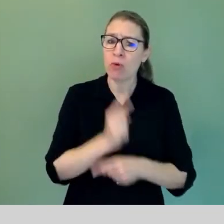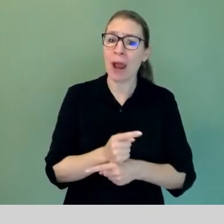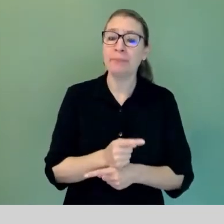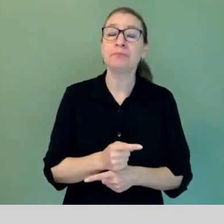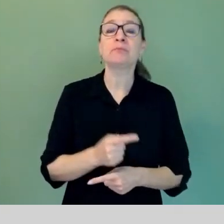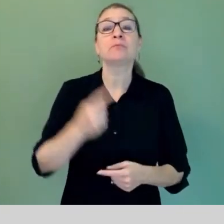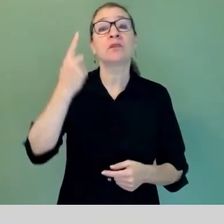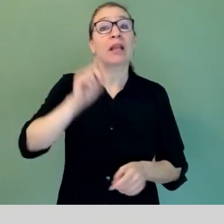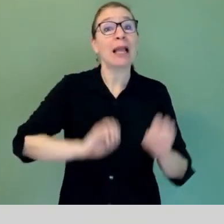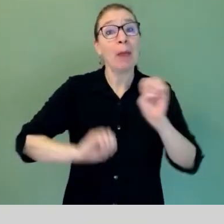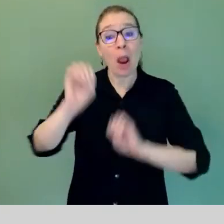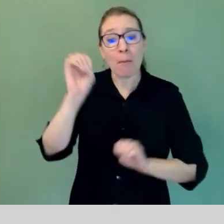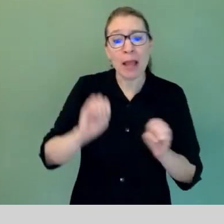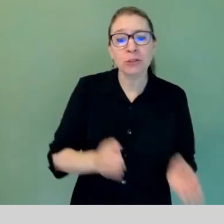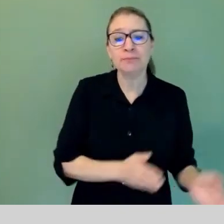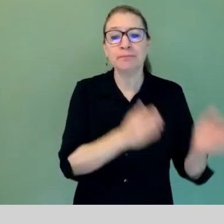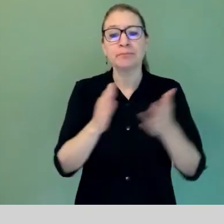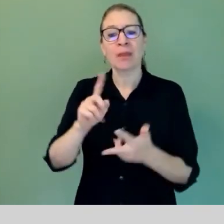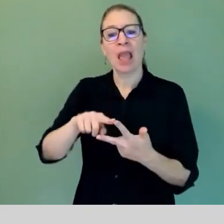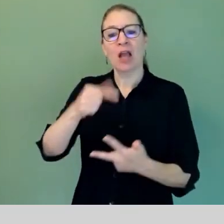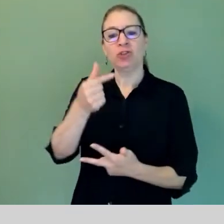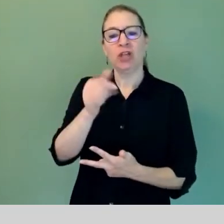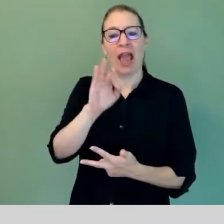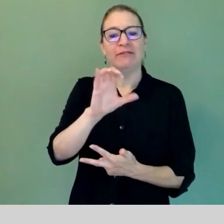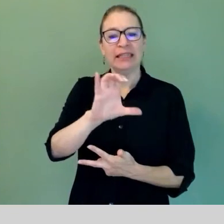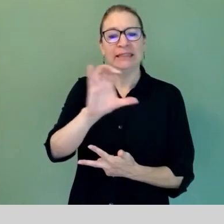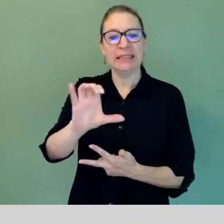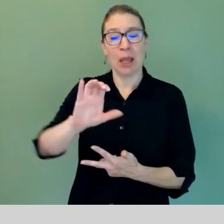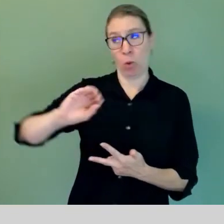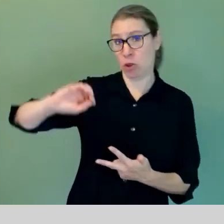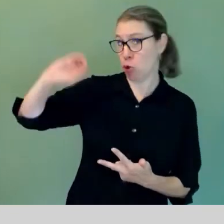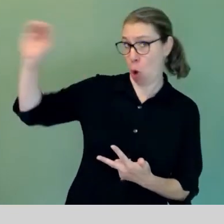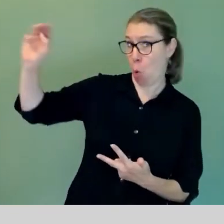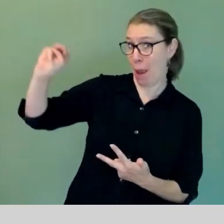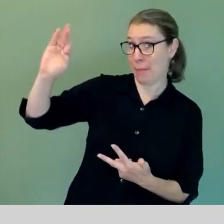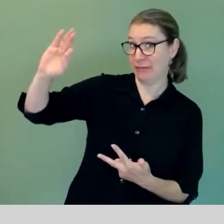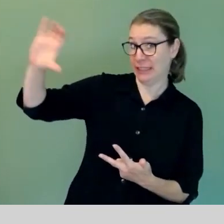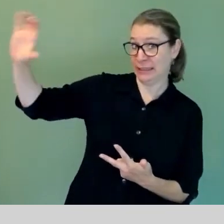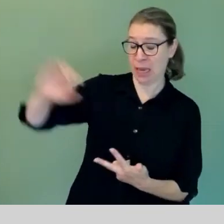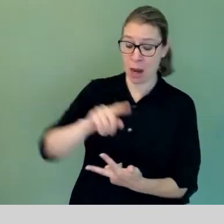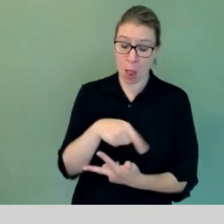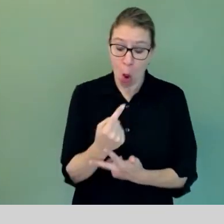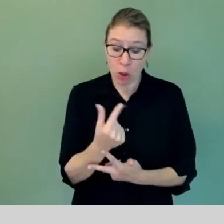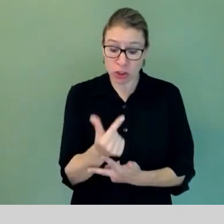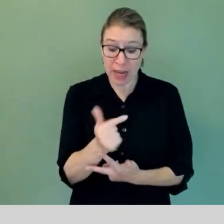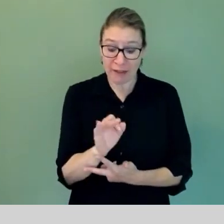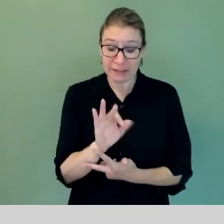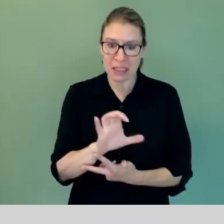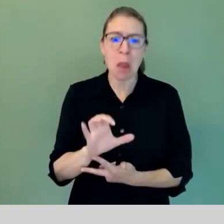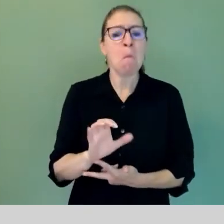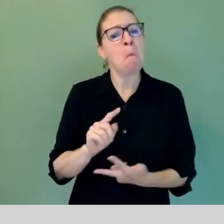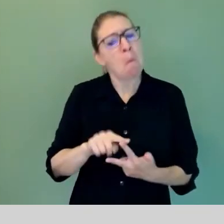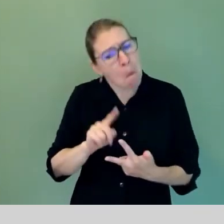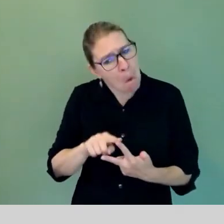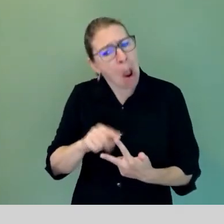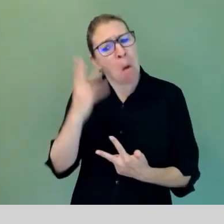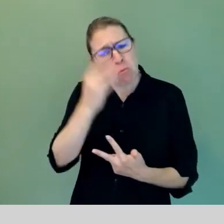Just for experimentation purposes, switching to GFCC feature alone without MFCC, we see that classifier does pretty well too.